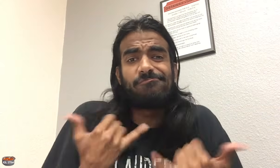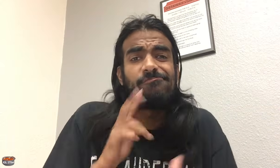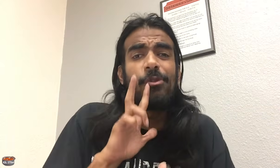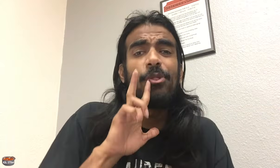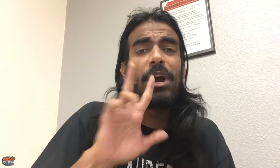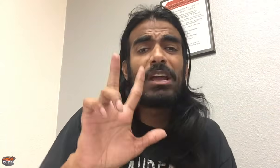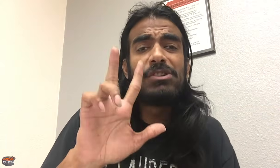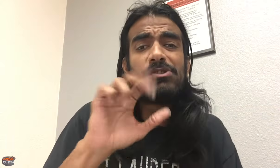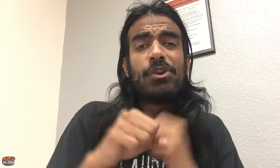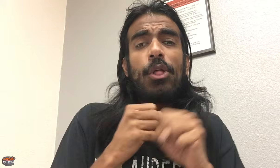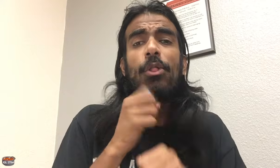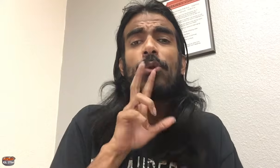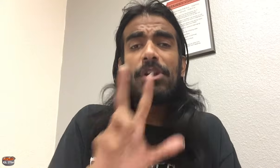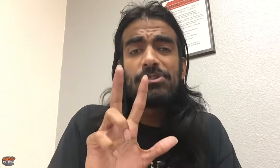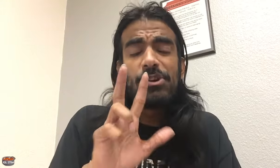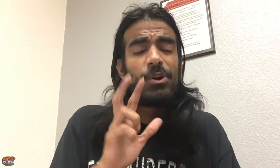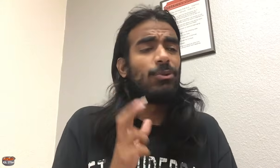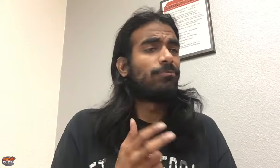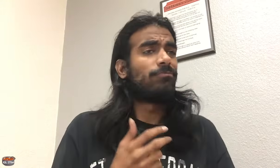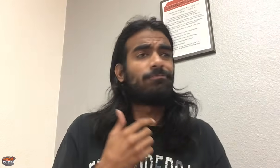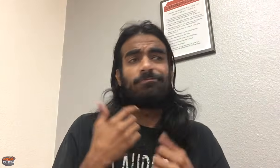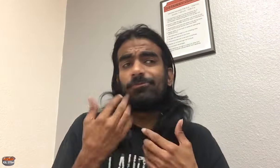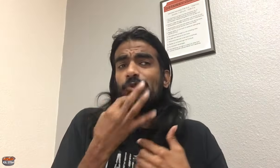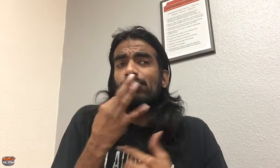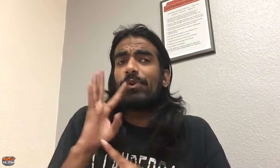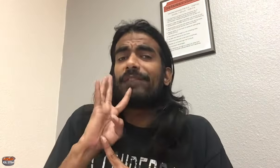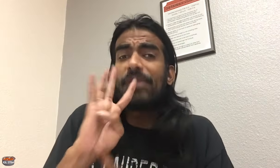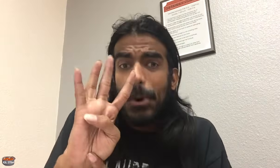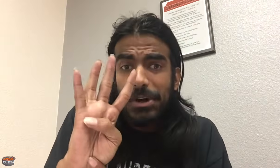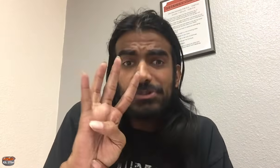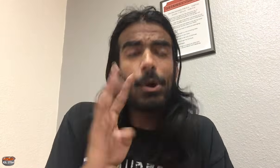We're about 3 years old now. Soon we're